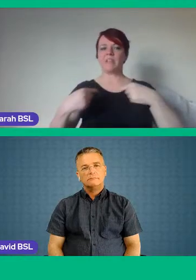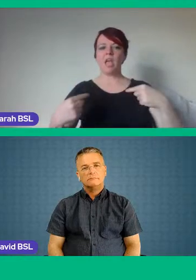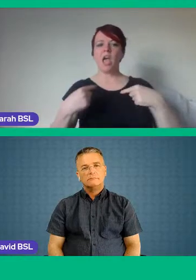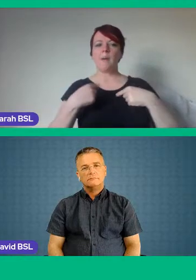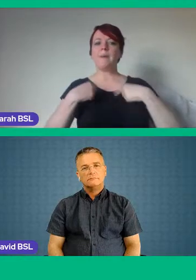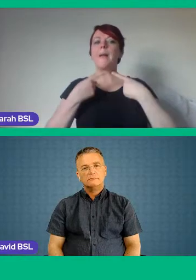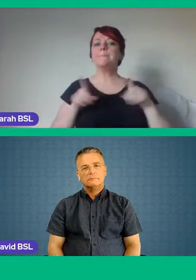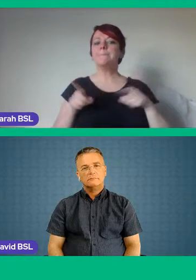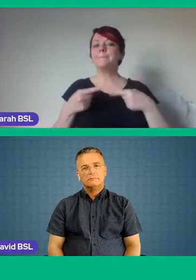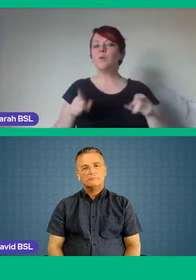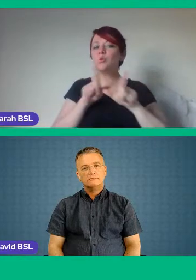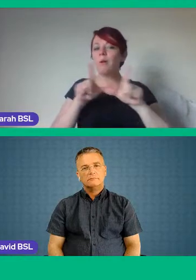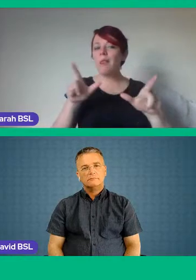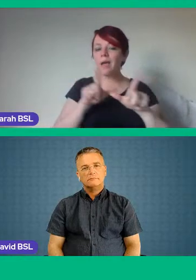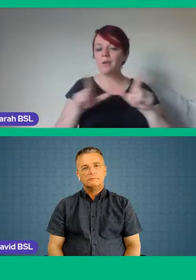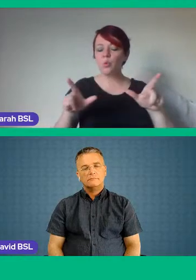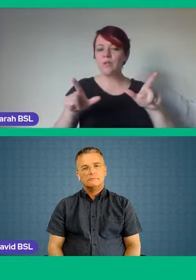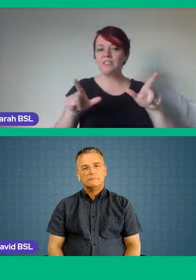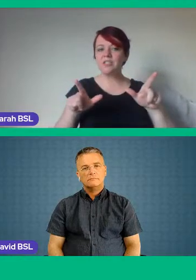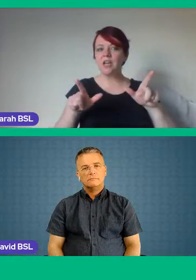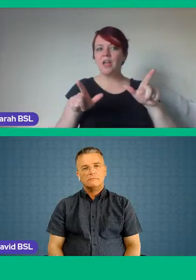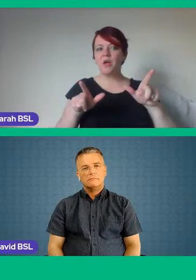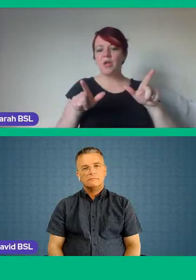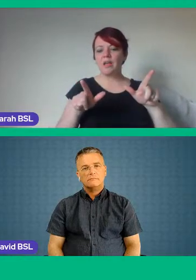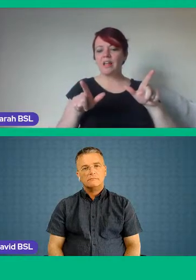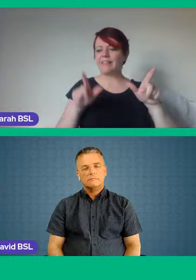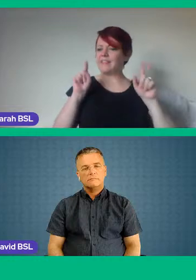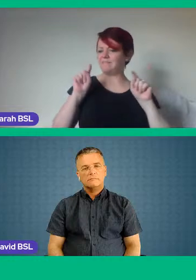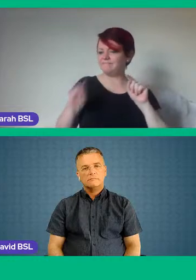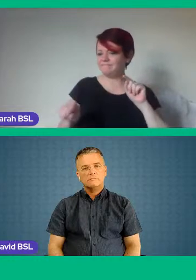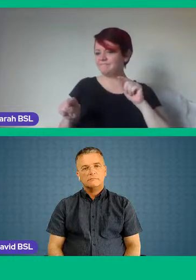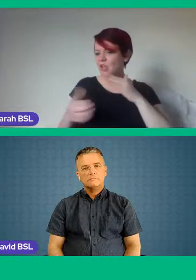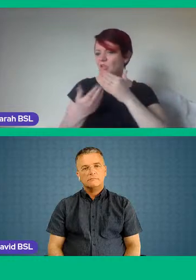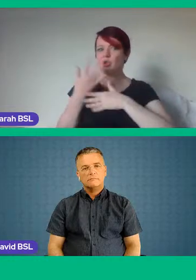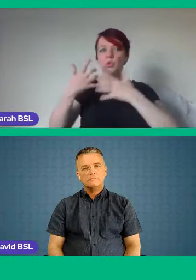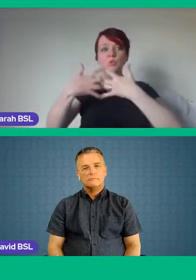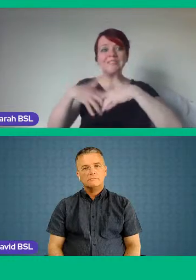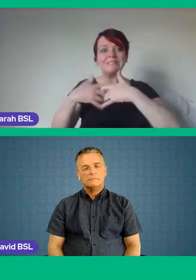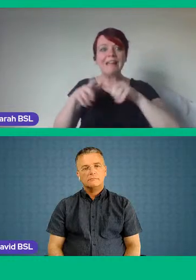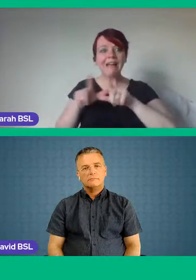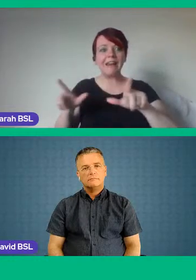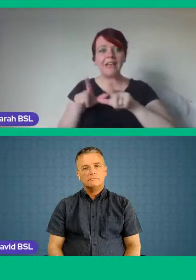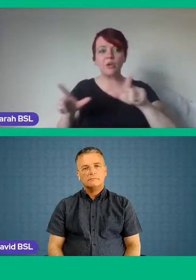Part of that, is, what I've been going through, my musical language and also the new tech